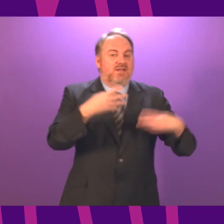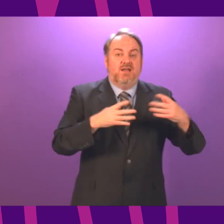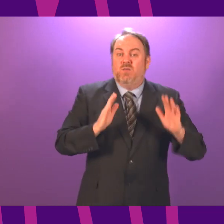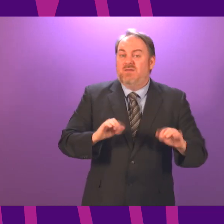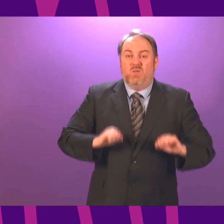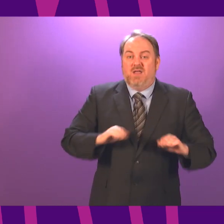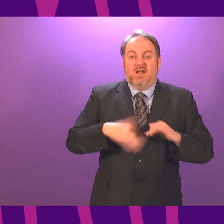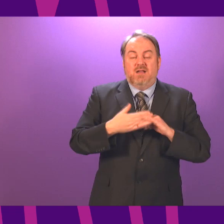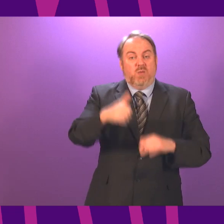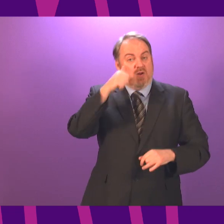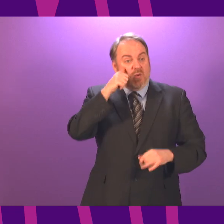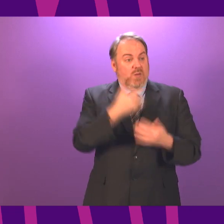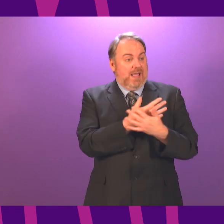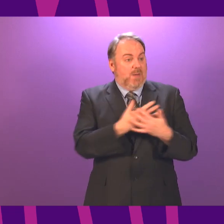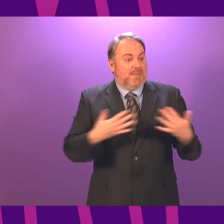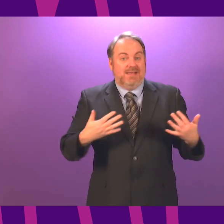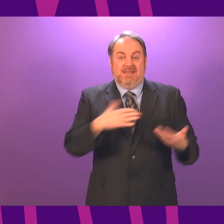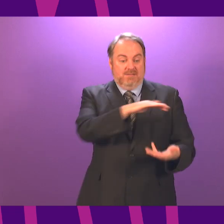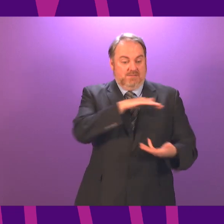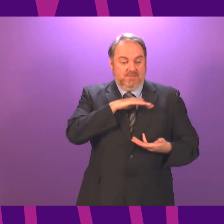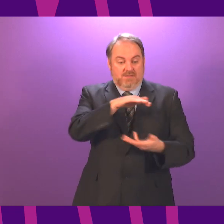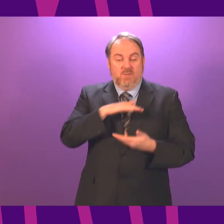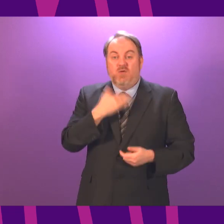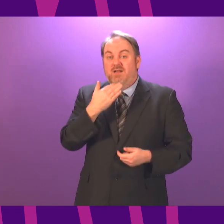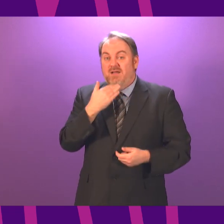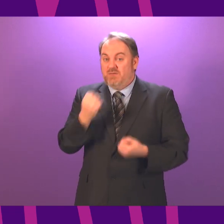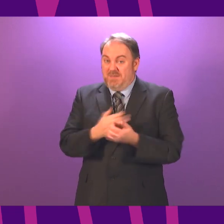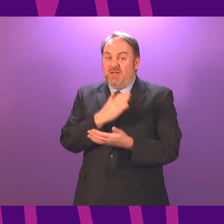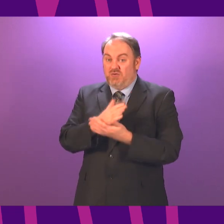that will also mean making sure that we have the supplies to do second doses as well.